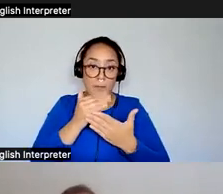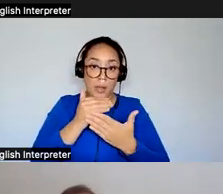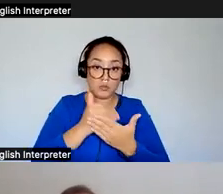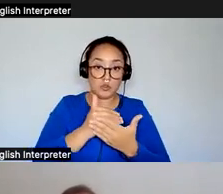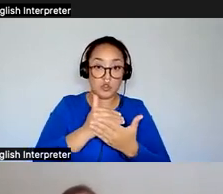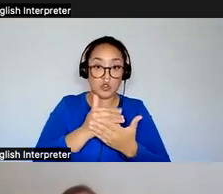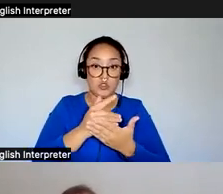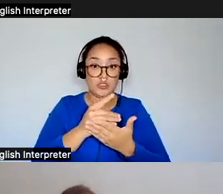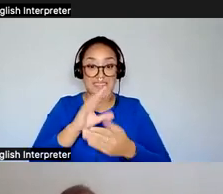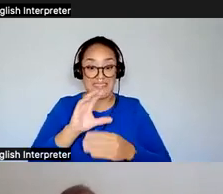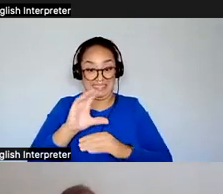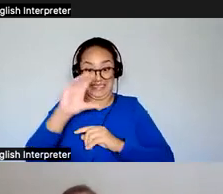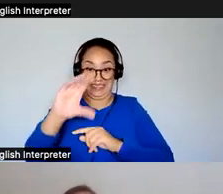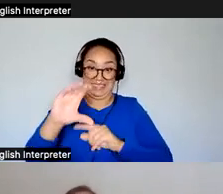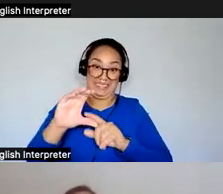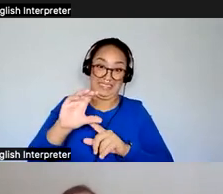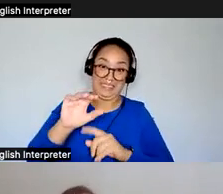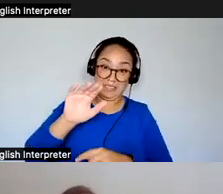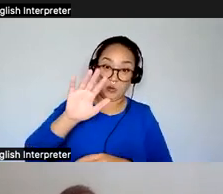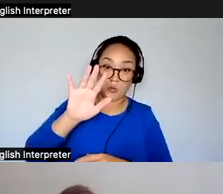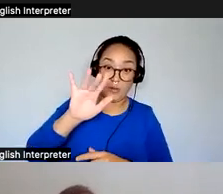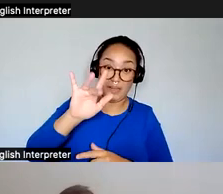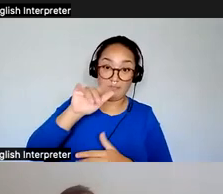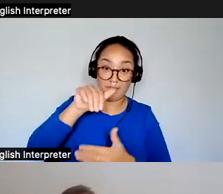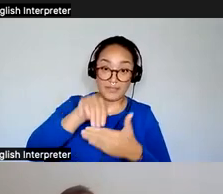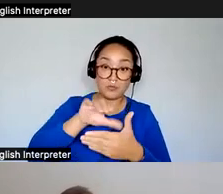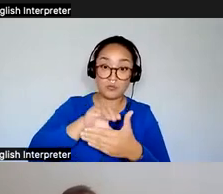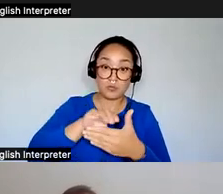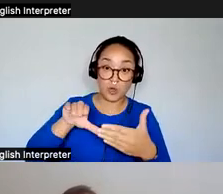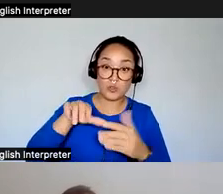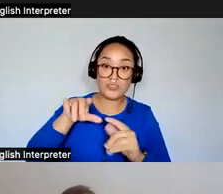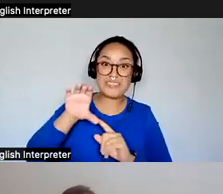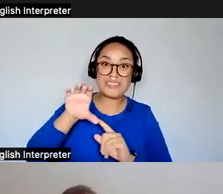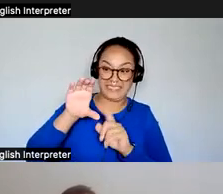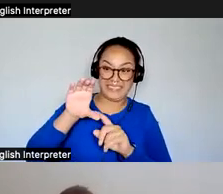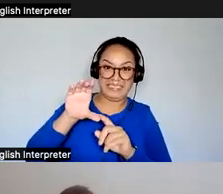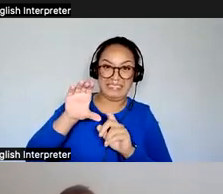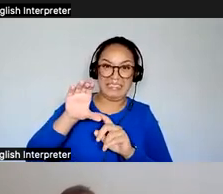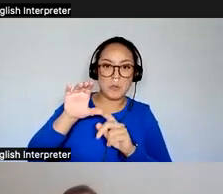is designed in such a way as to encourage you to consider access for the public and